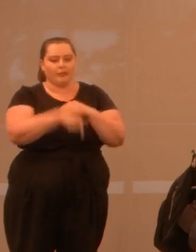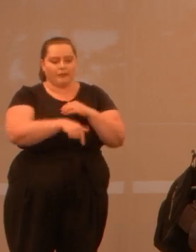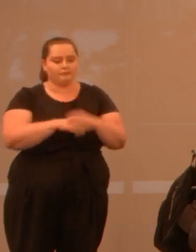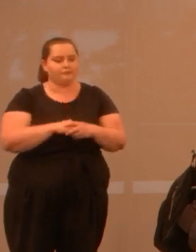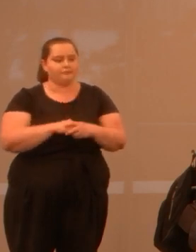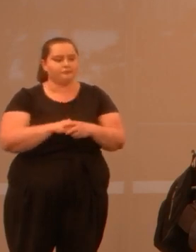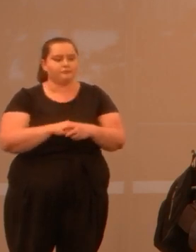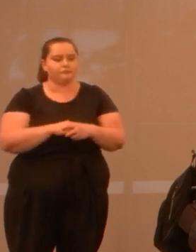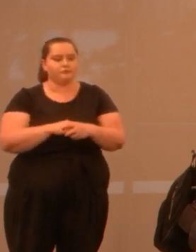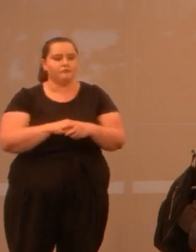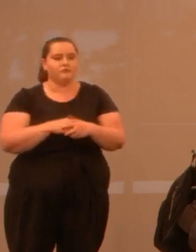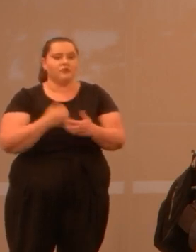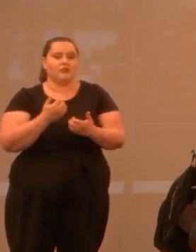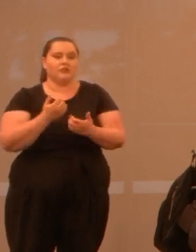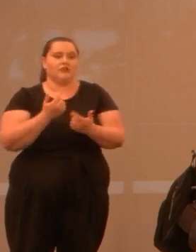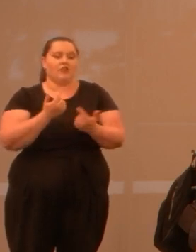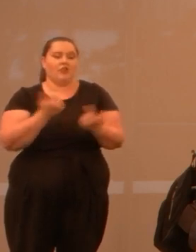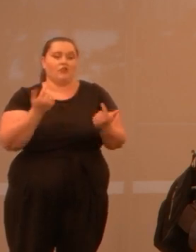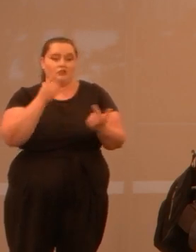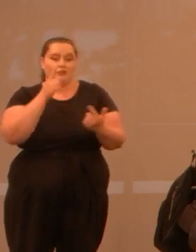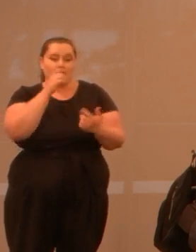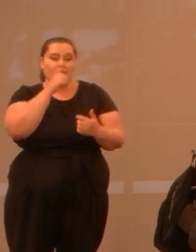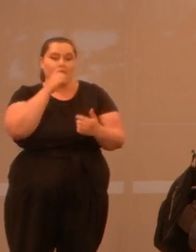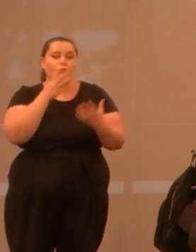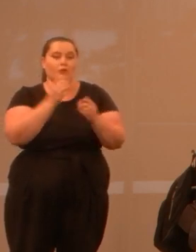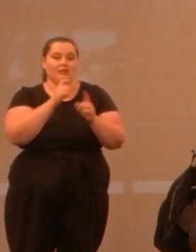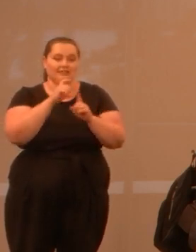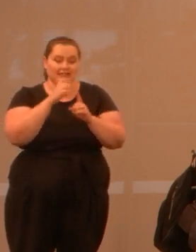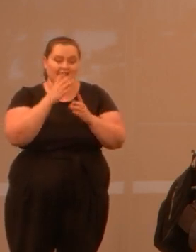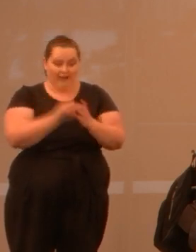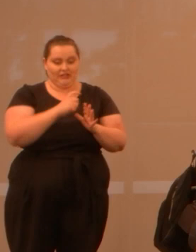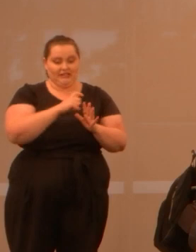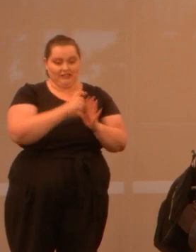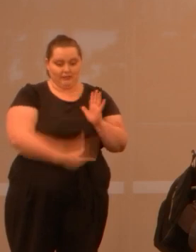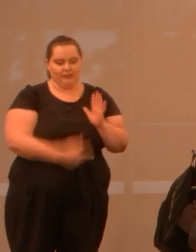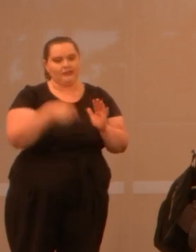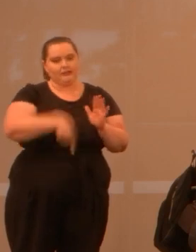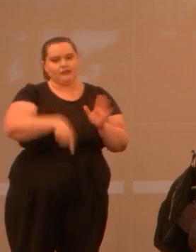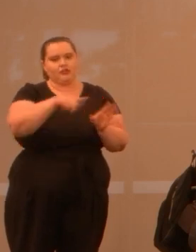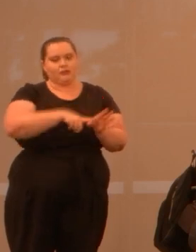with lived experience with disability, this year has been a difficult year,